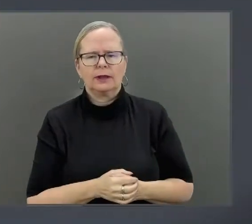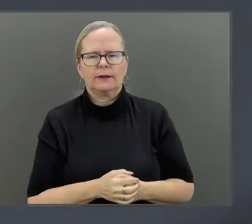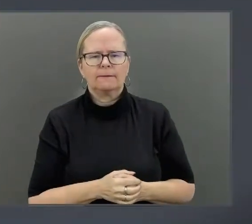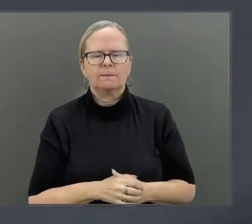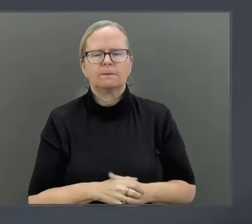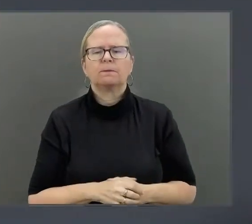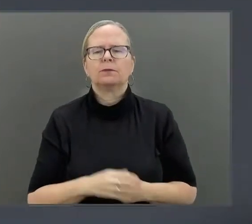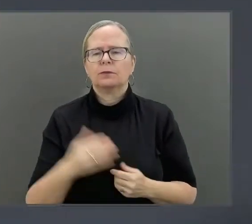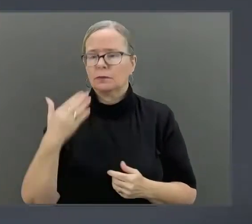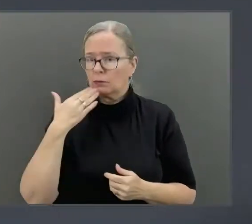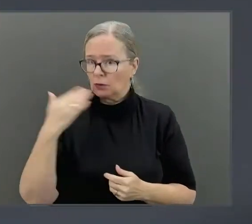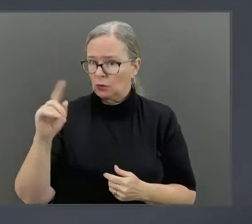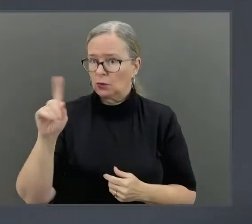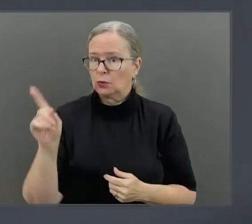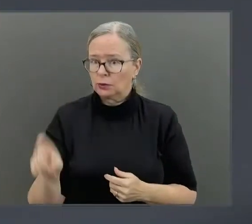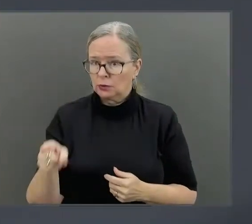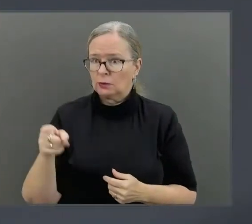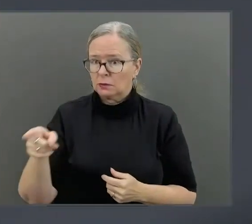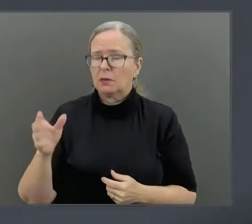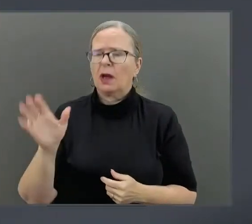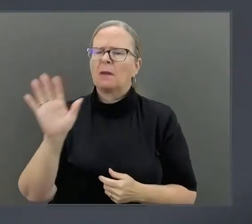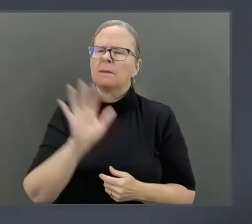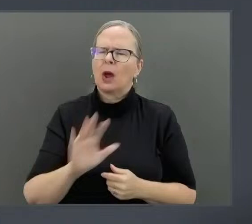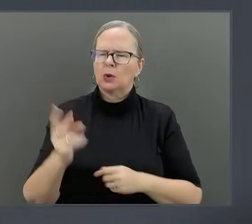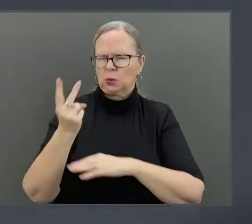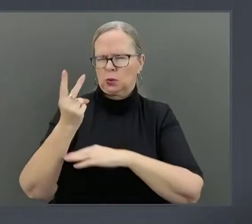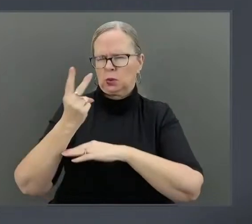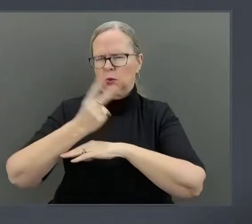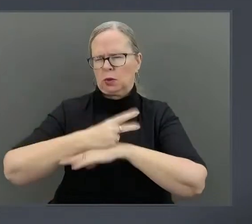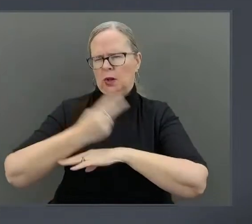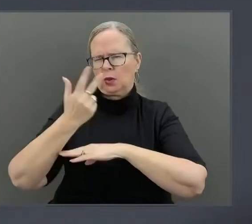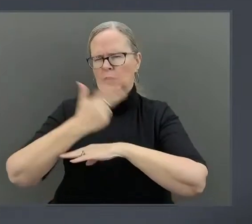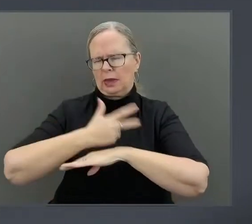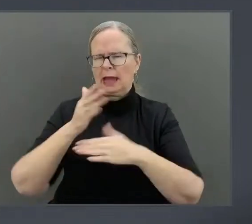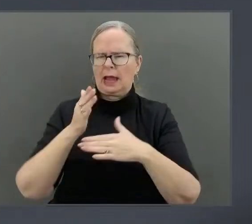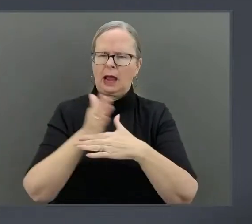three days we're working with our uh our vendor to try and do that as quick as possible they're